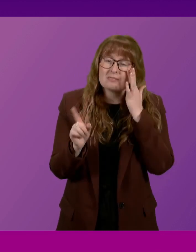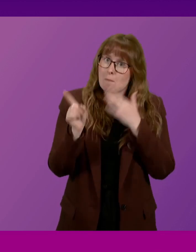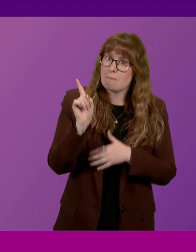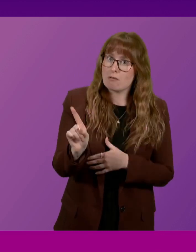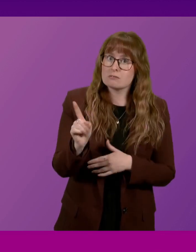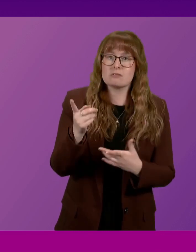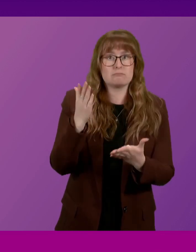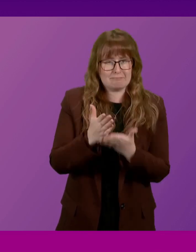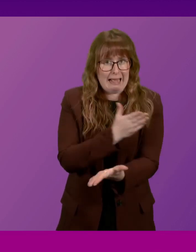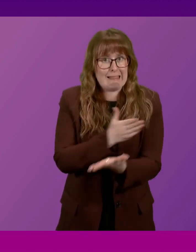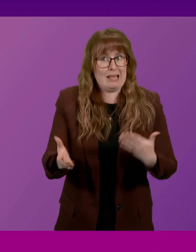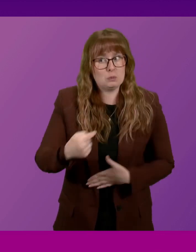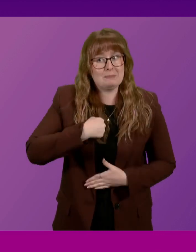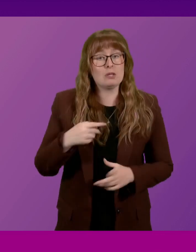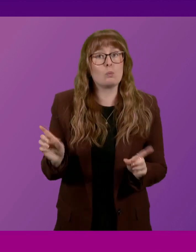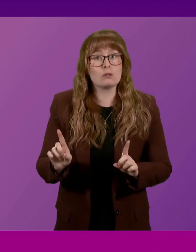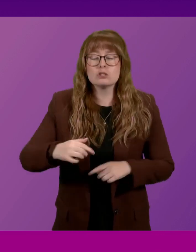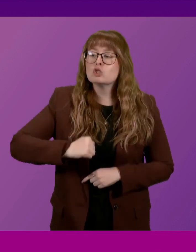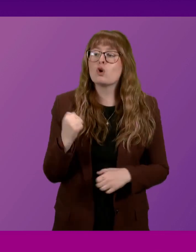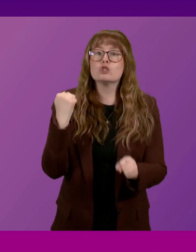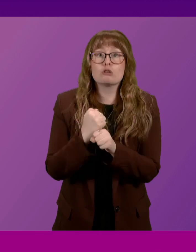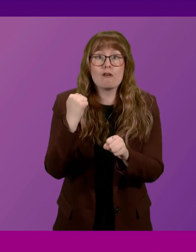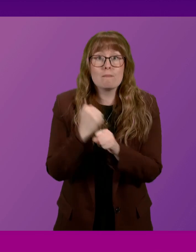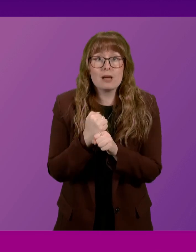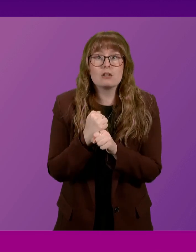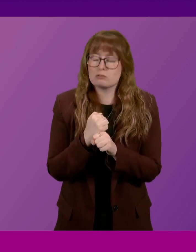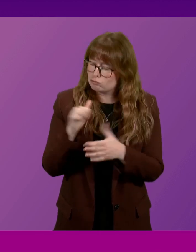what is clear to me is that the Scottish Government is taking the right steps to